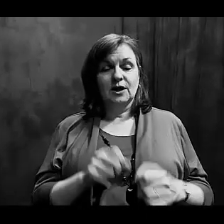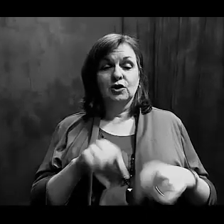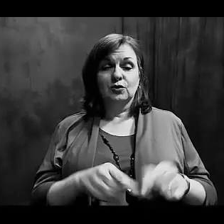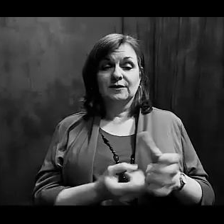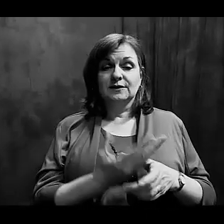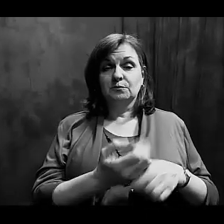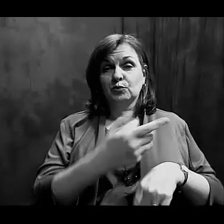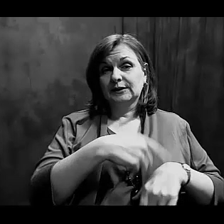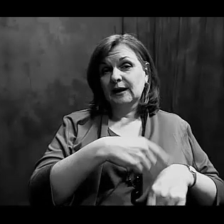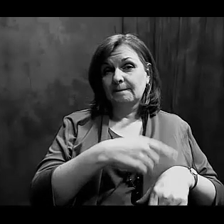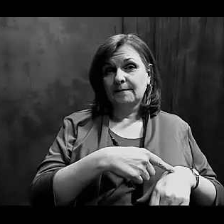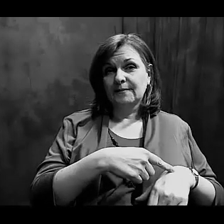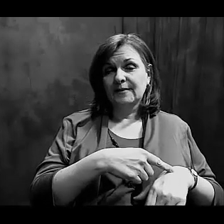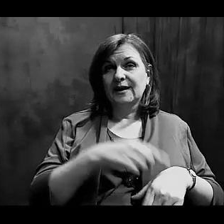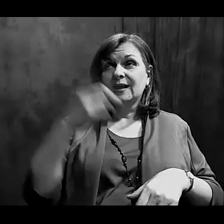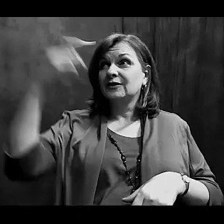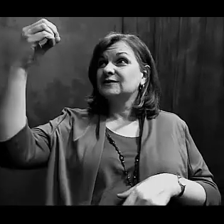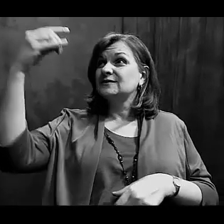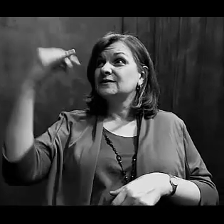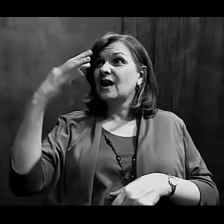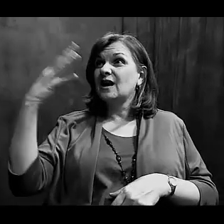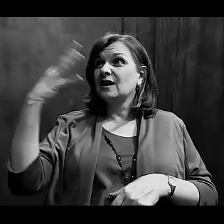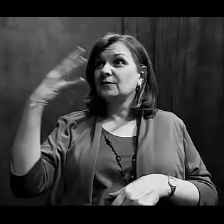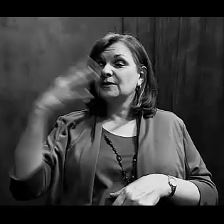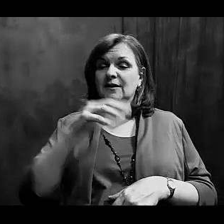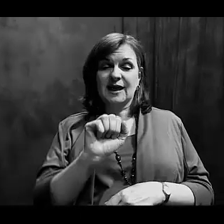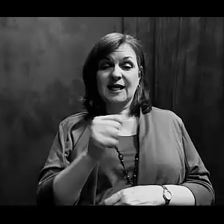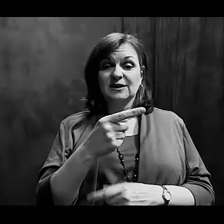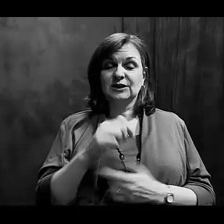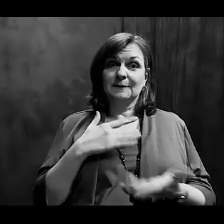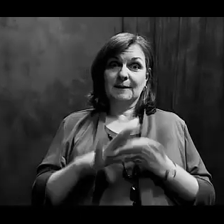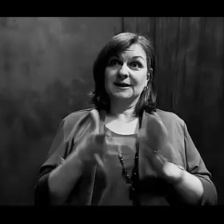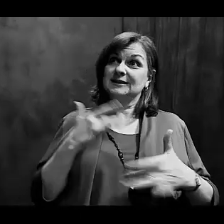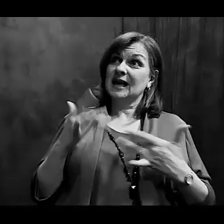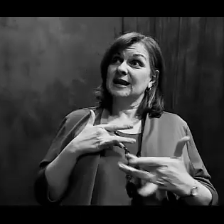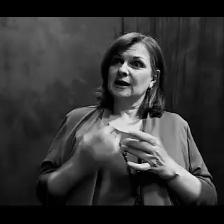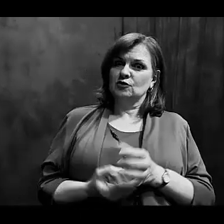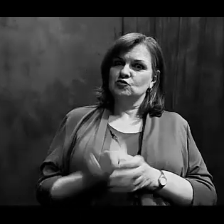sun comes out the algae go nuts! they get very excited grow quickly